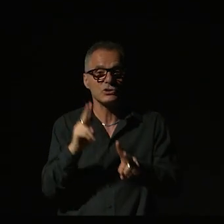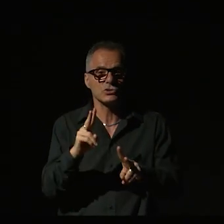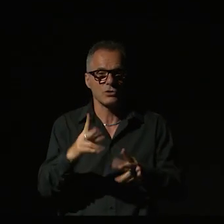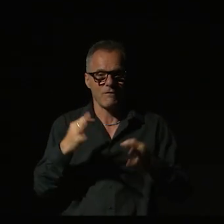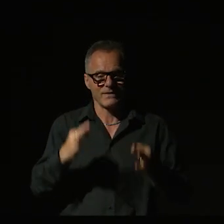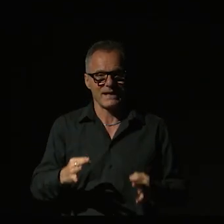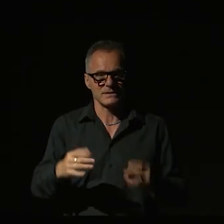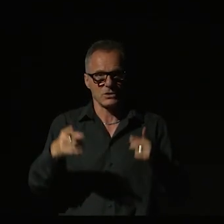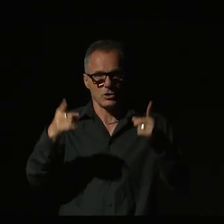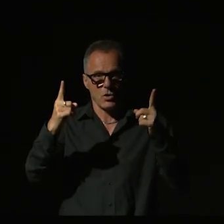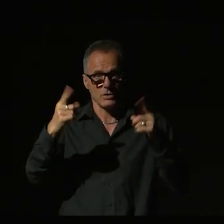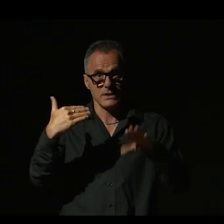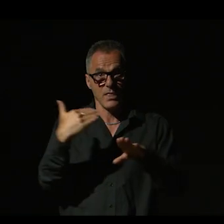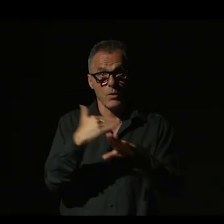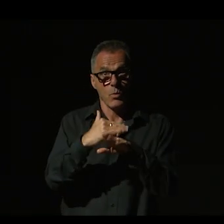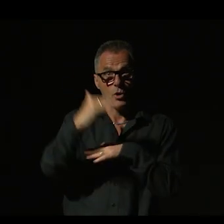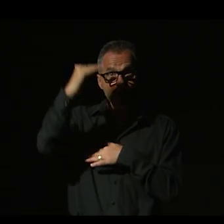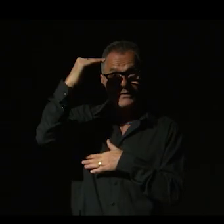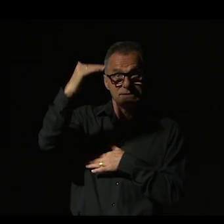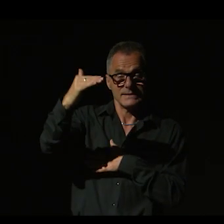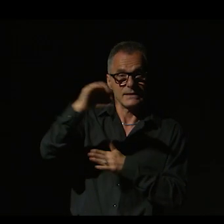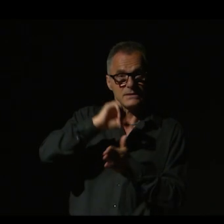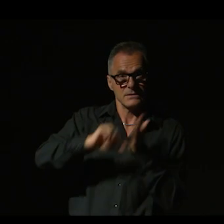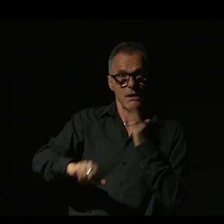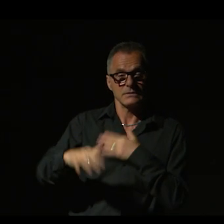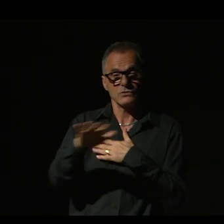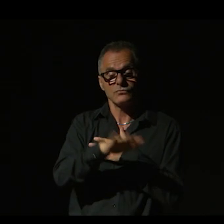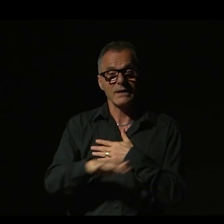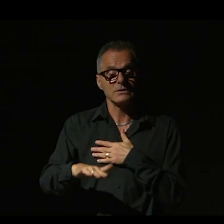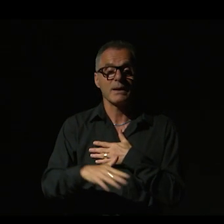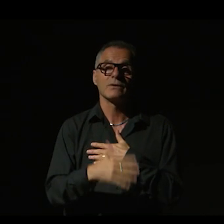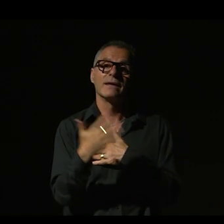The work on the ceiling began around 1597/98, we believe